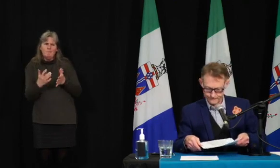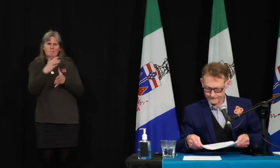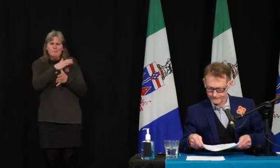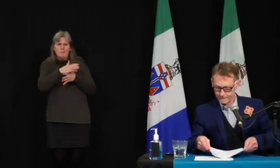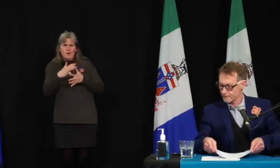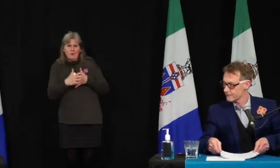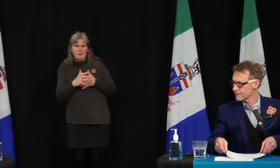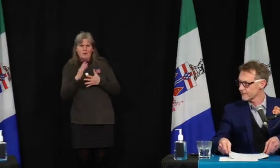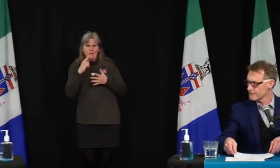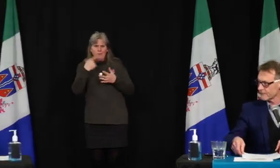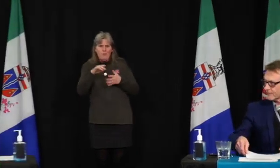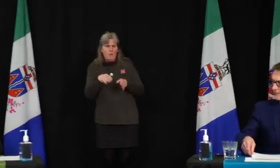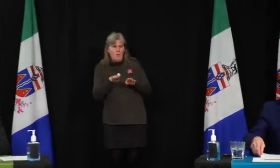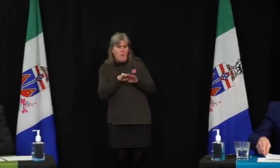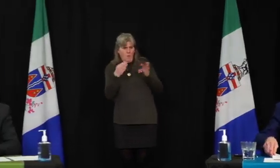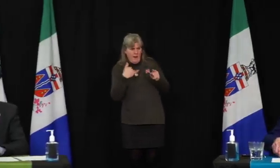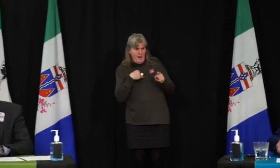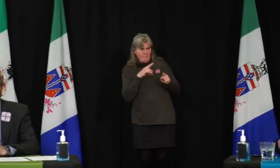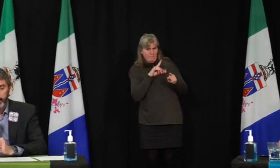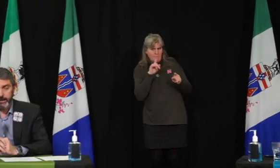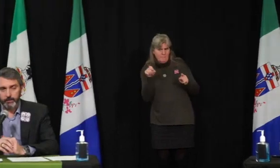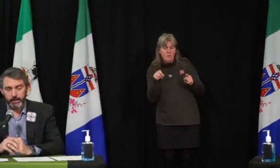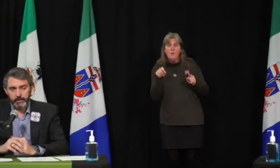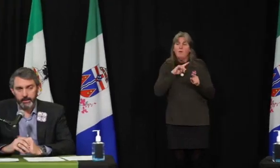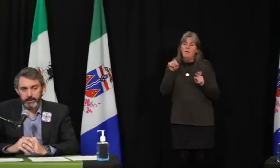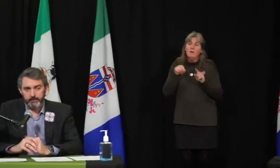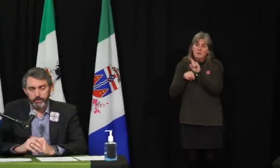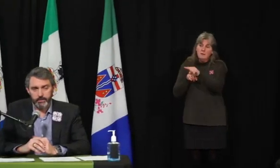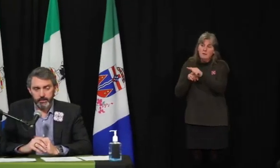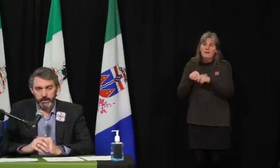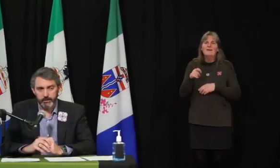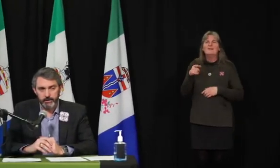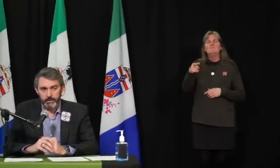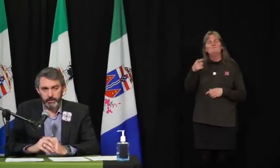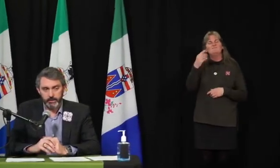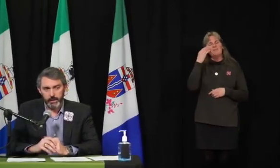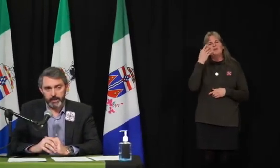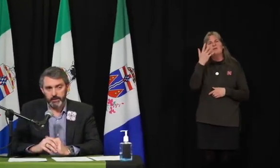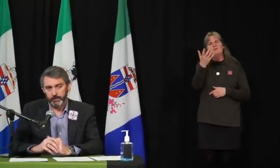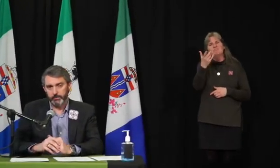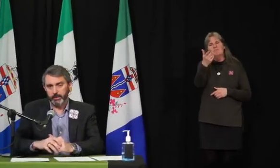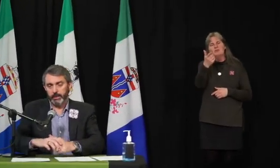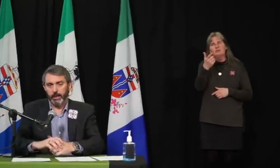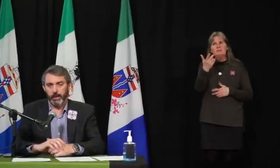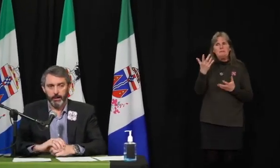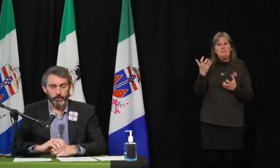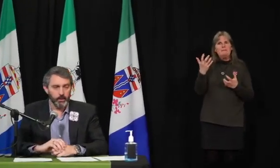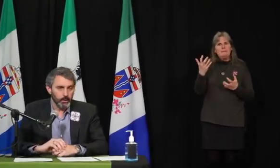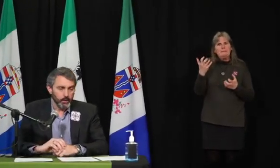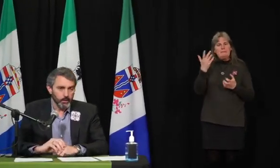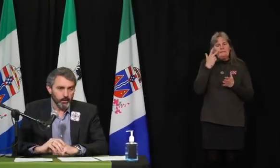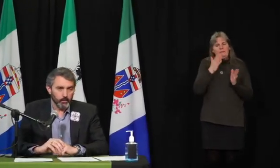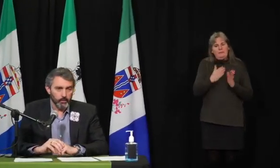Again, I recognize that folks ae eager to see what the plan is going to be. Like a we are getting informatin